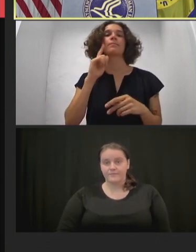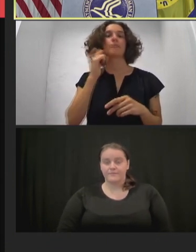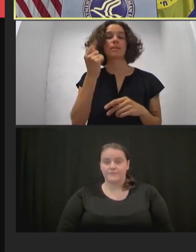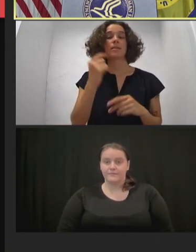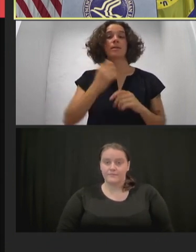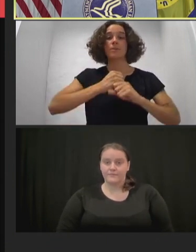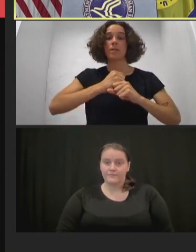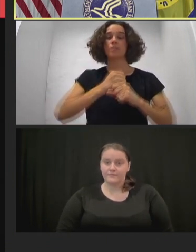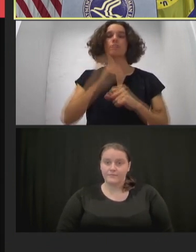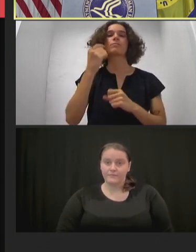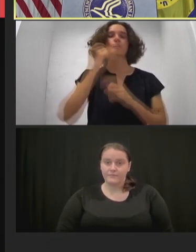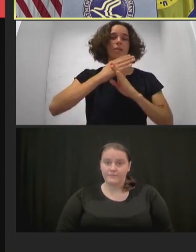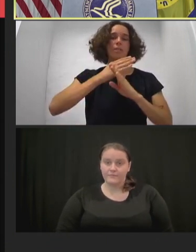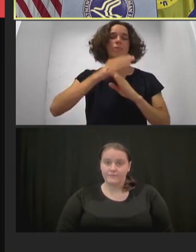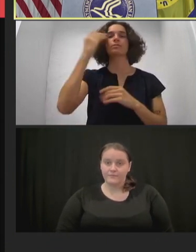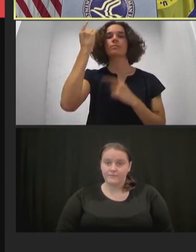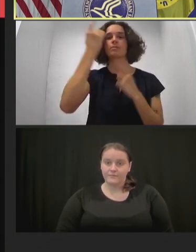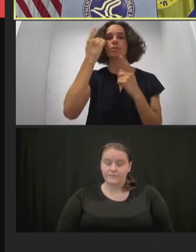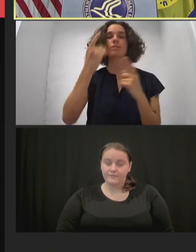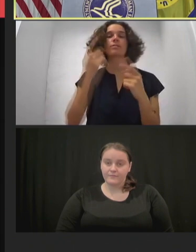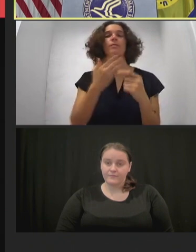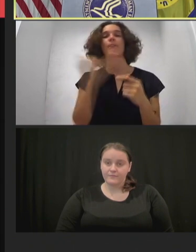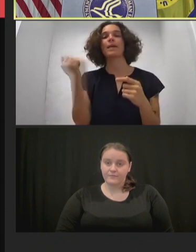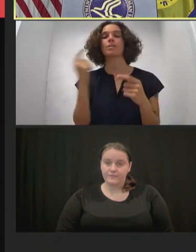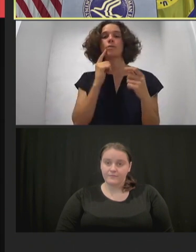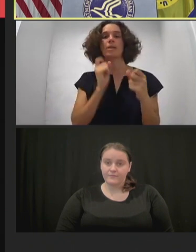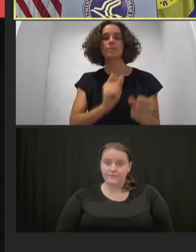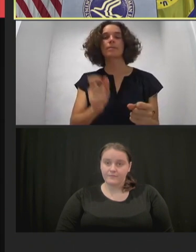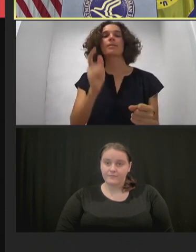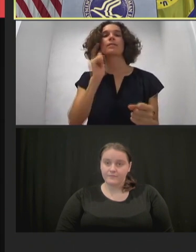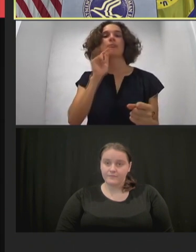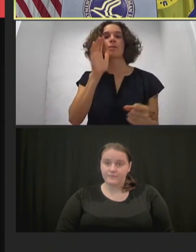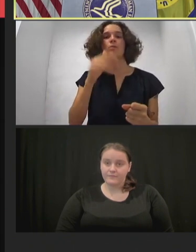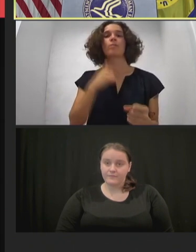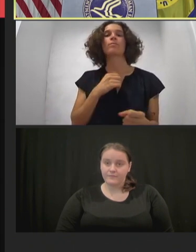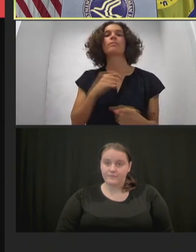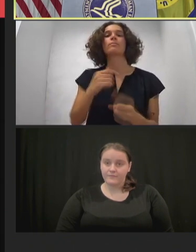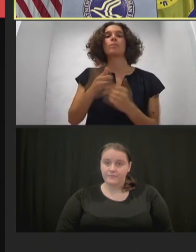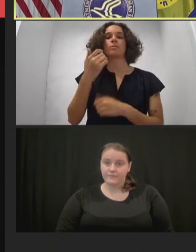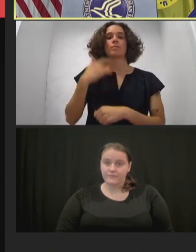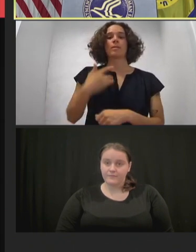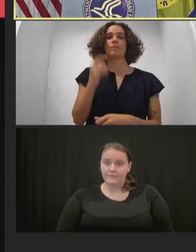one that's most likely to result in licensure by regulators because the end point is most precisely